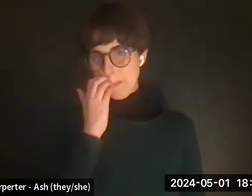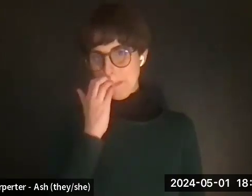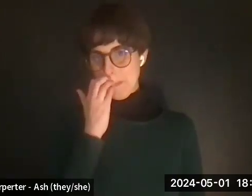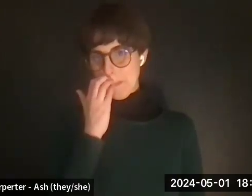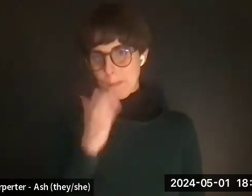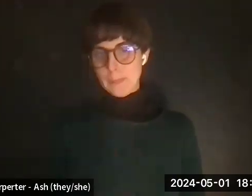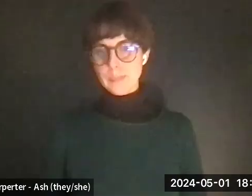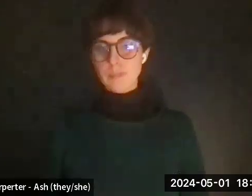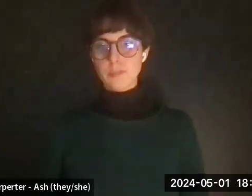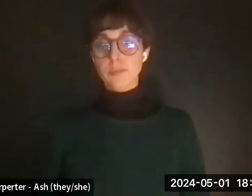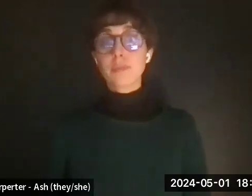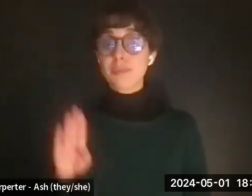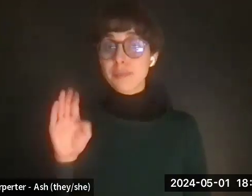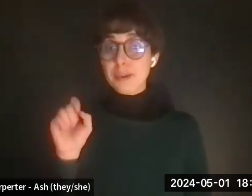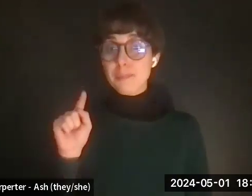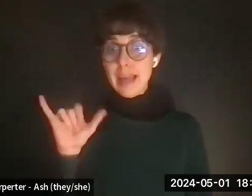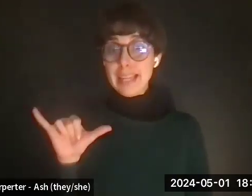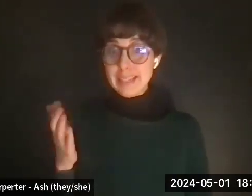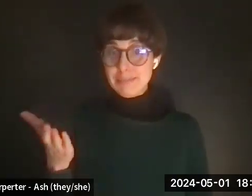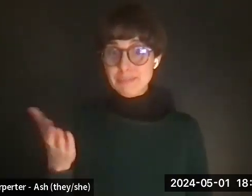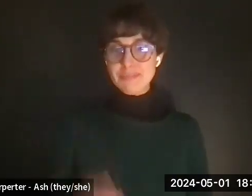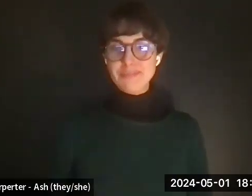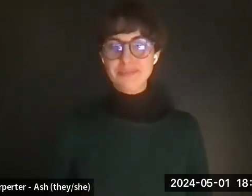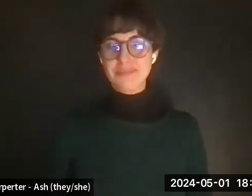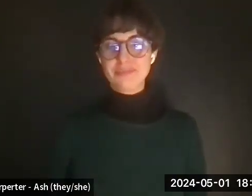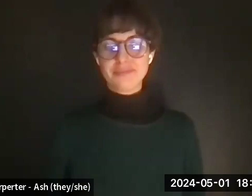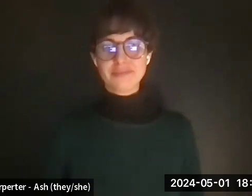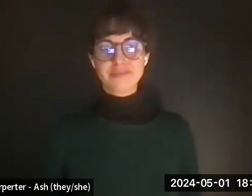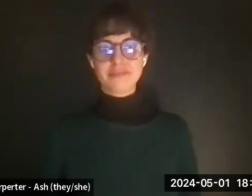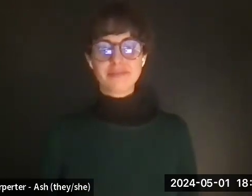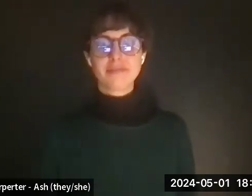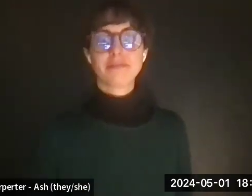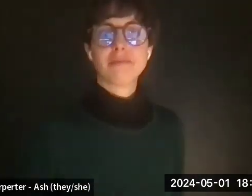Wonderful. Patty, Betty, I have often been the fly in the ointment